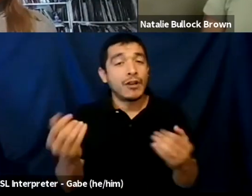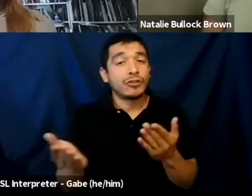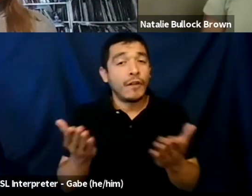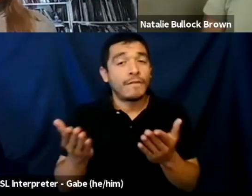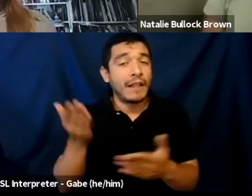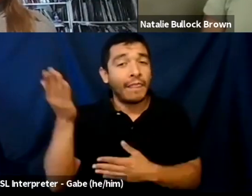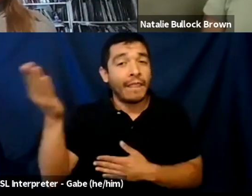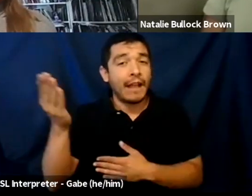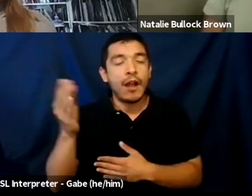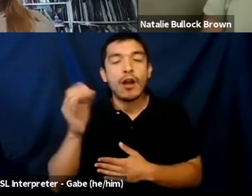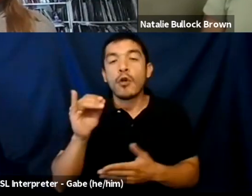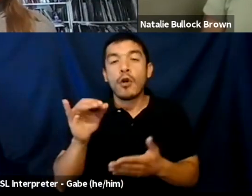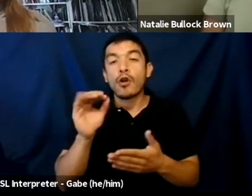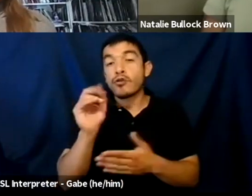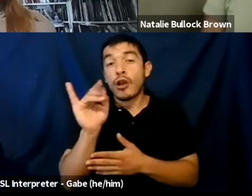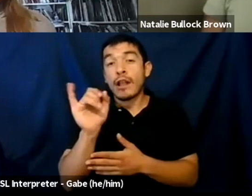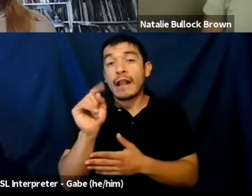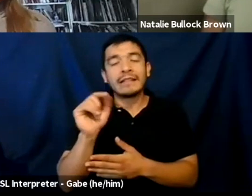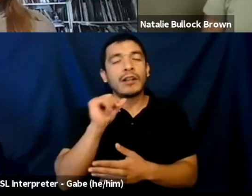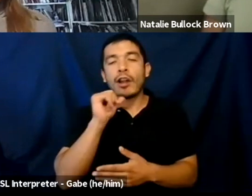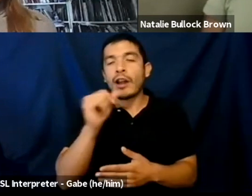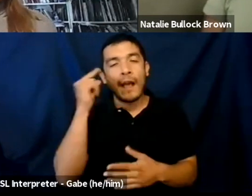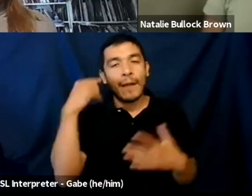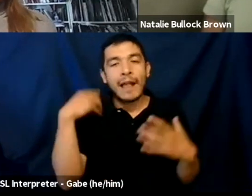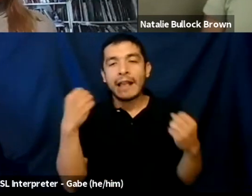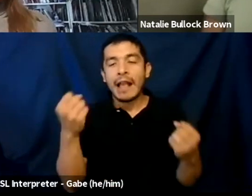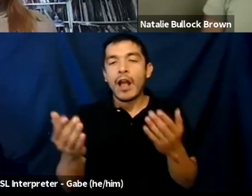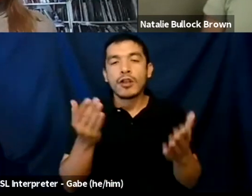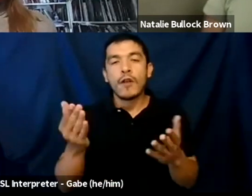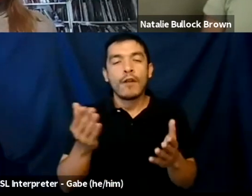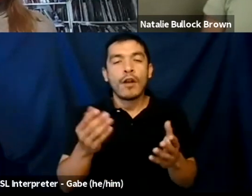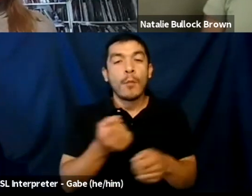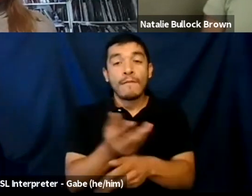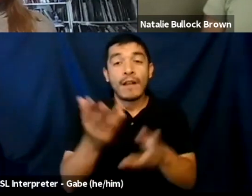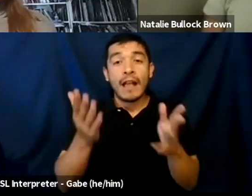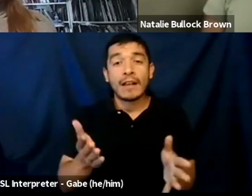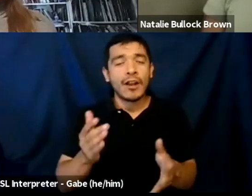of course, are not mental health service providers, but the experience when they had a positive experience